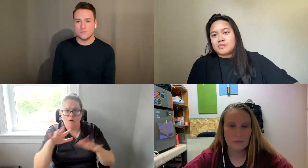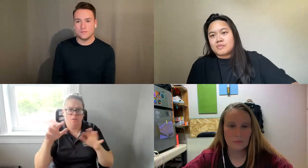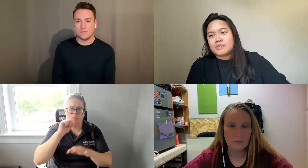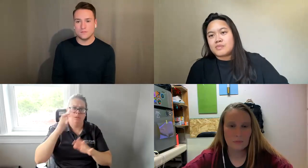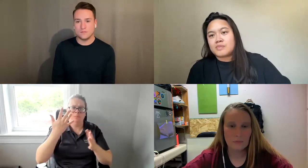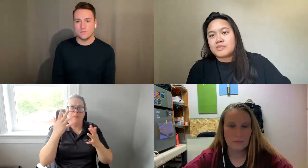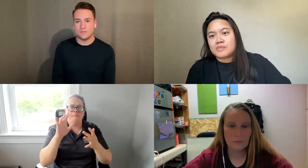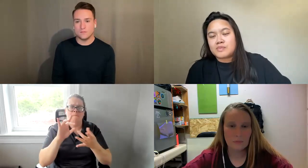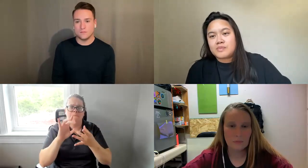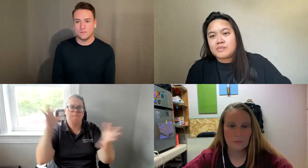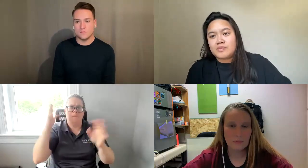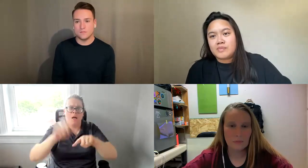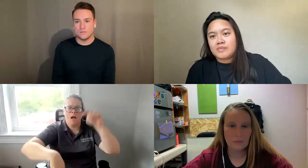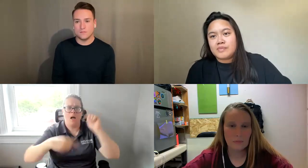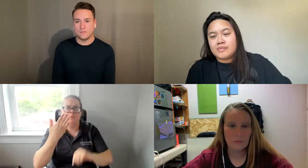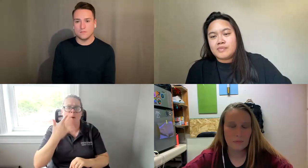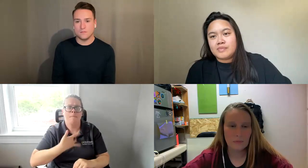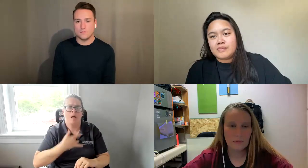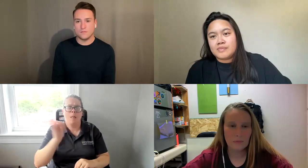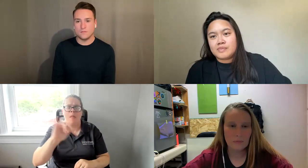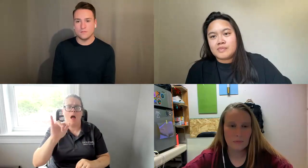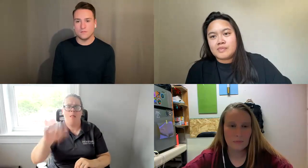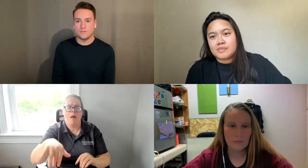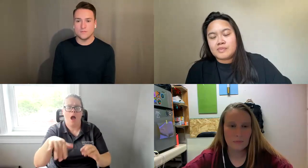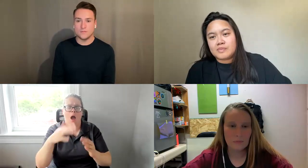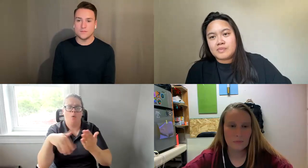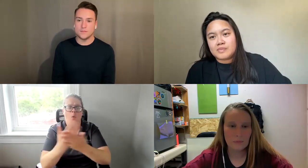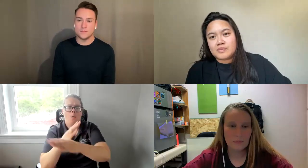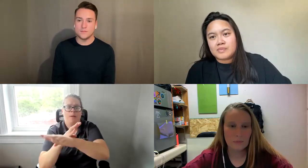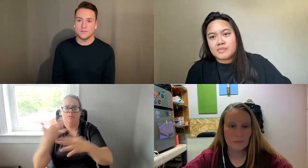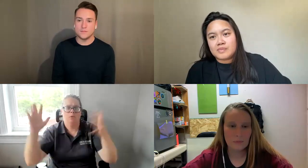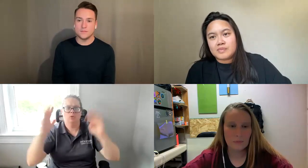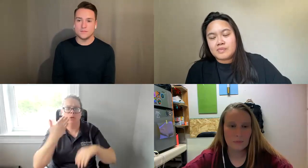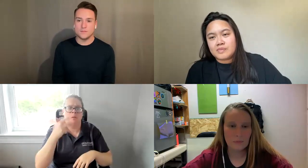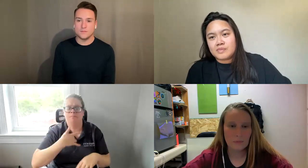We can make a phone call, find another way to make it happen.